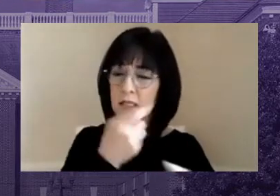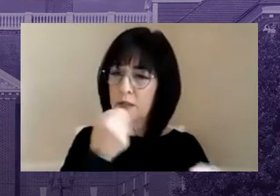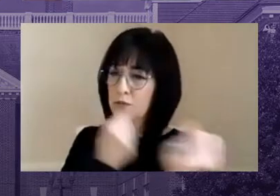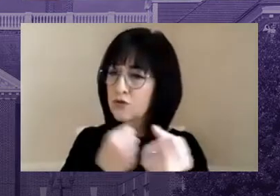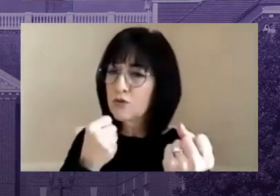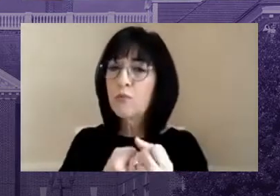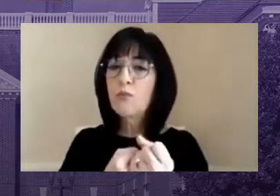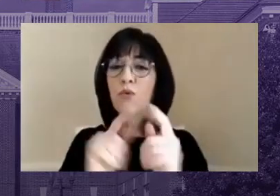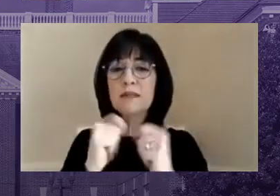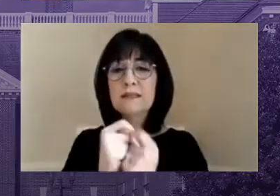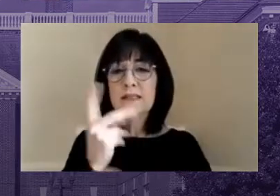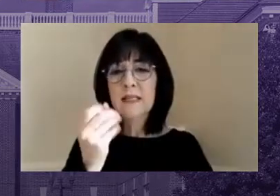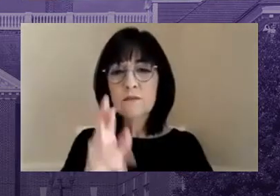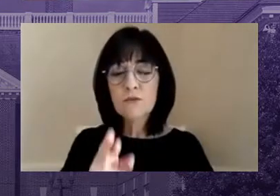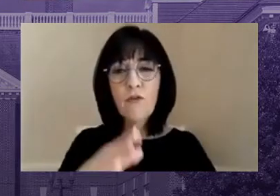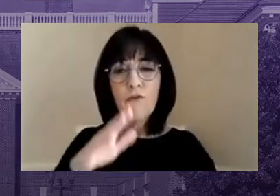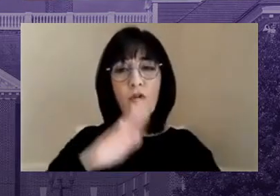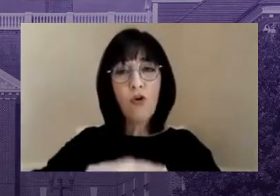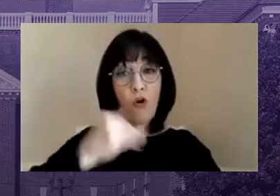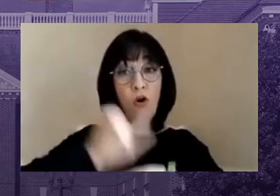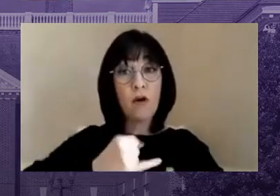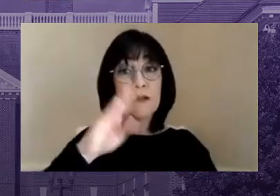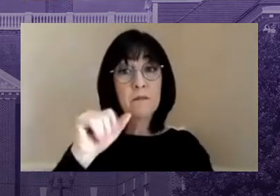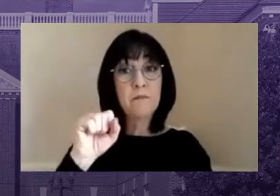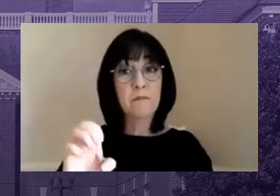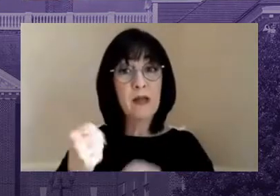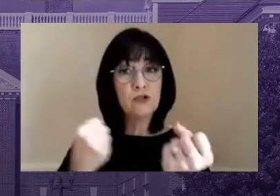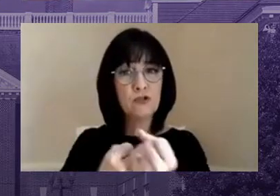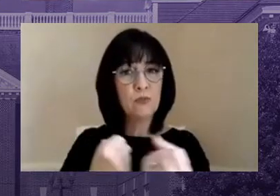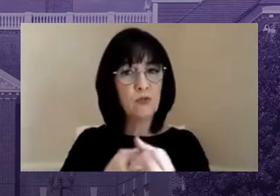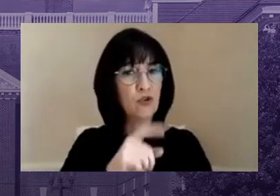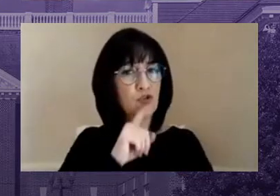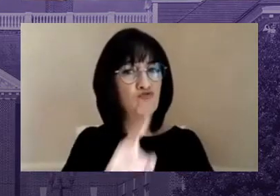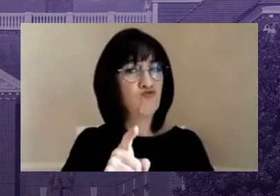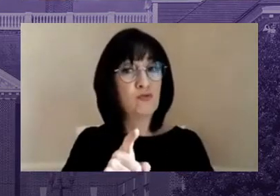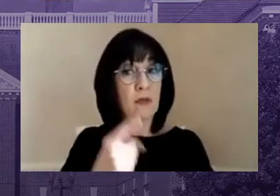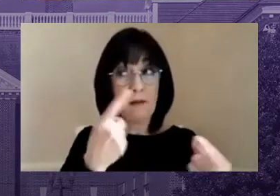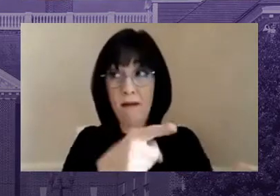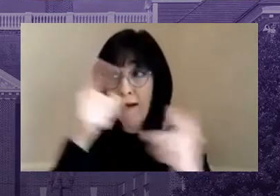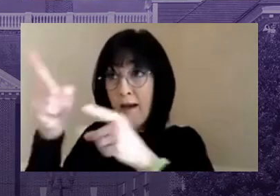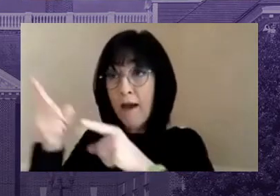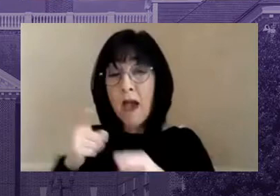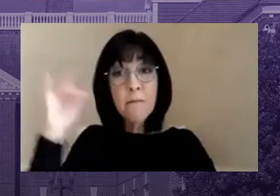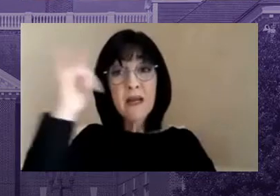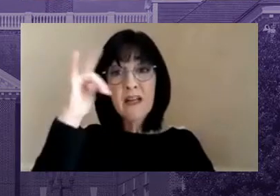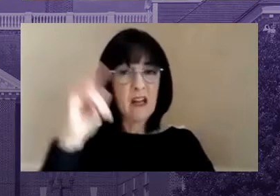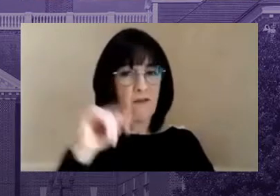support is truly a rarity in the Air Force. Likewise, our other surrounding school districts